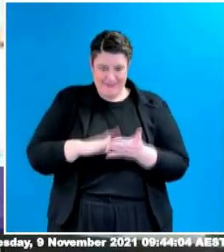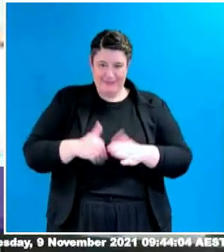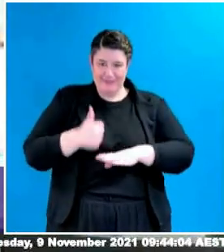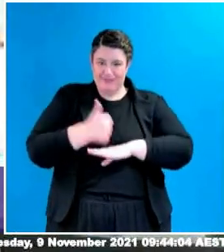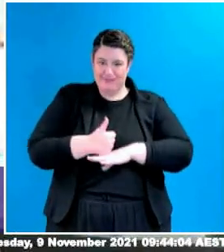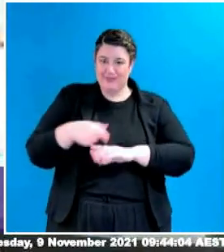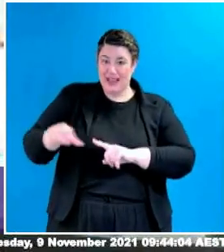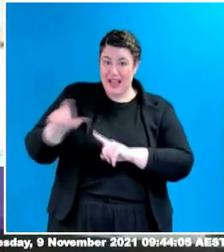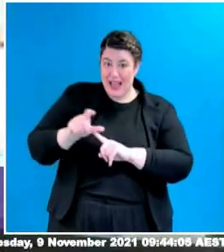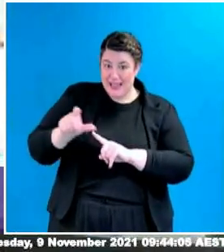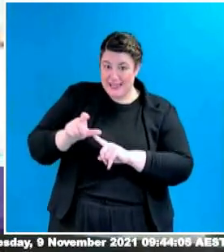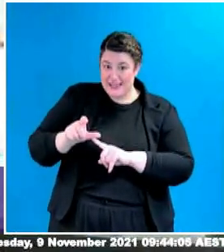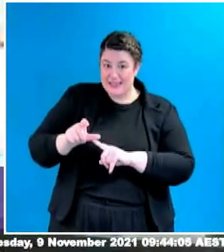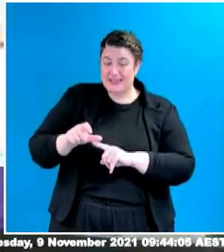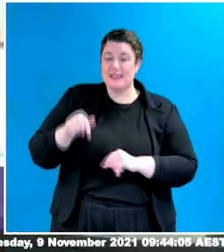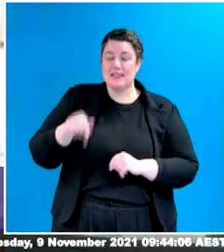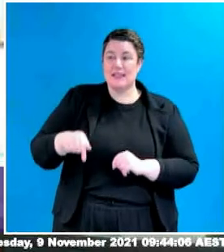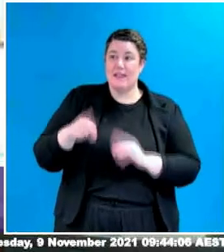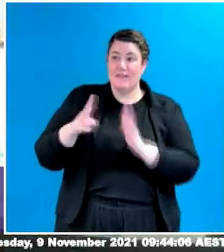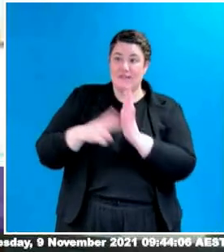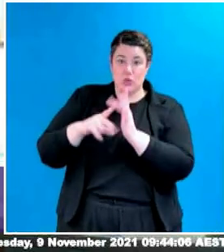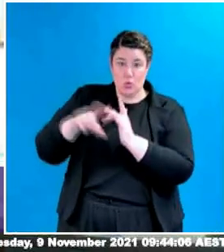Victoria and Queensland at the local level.